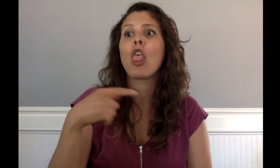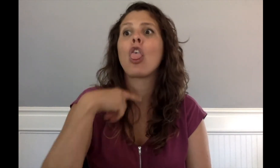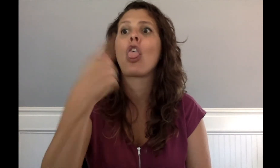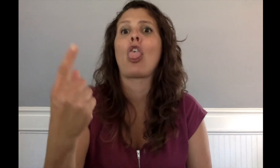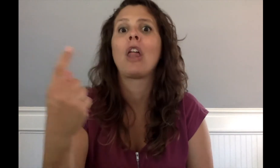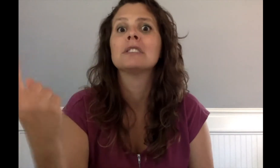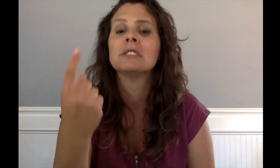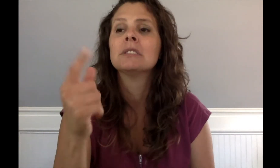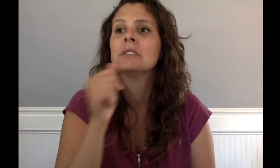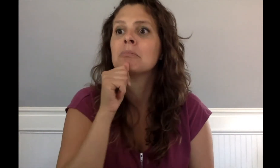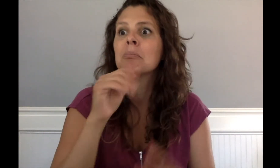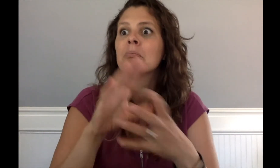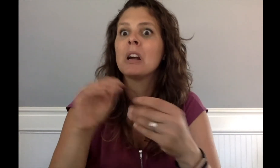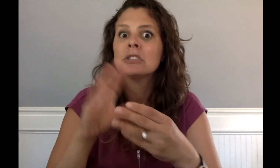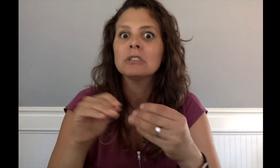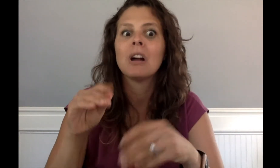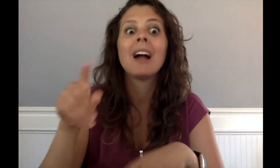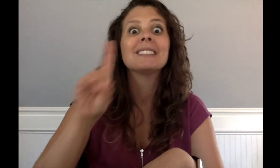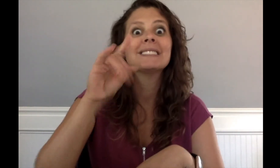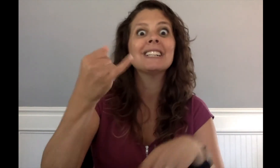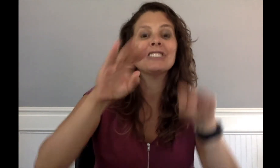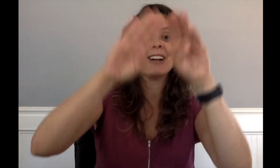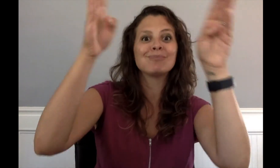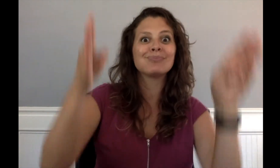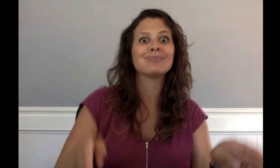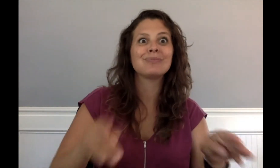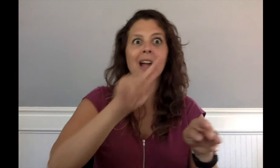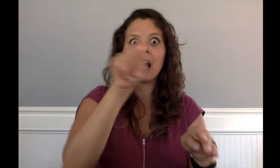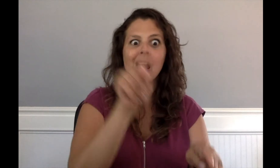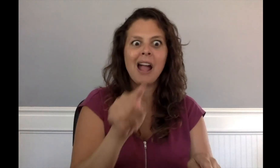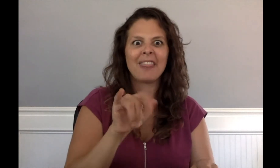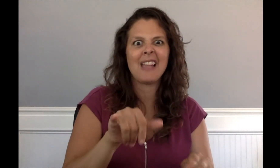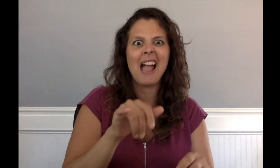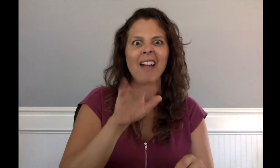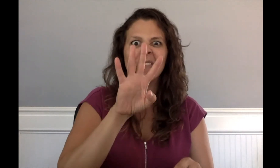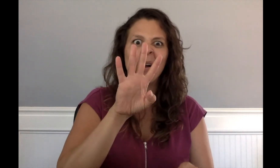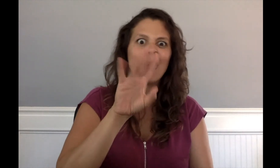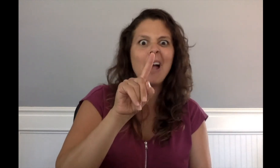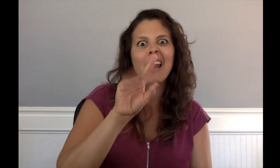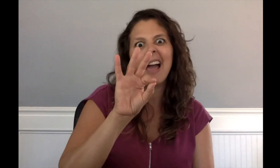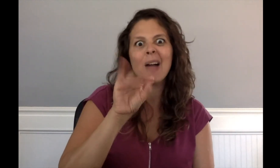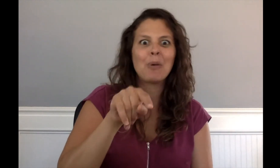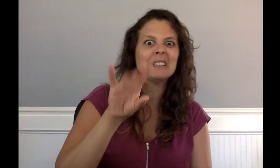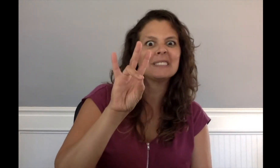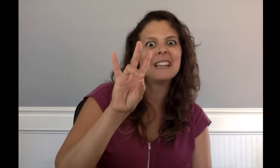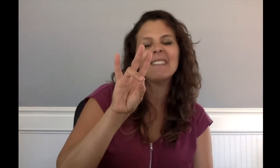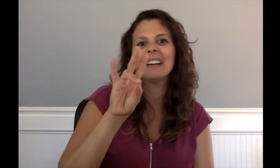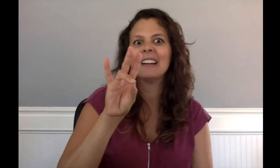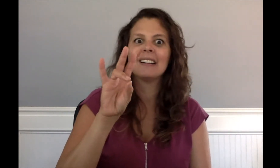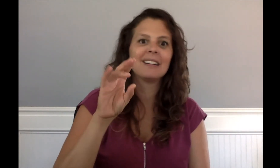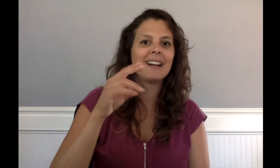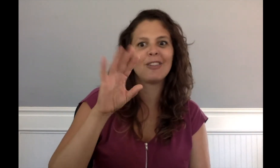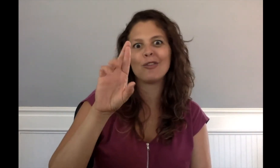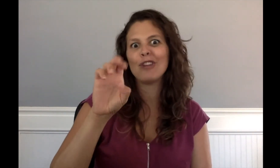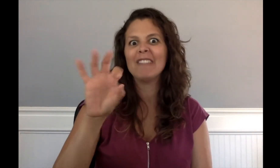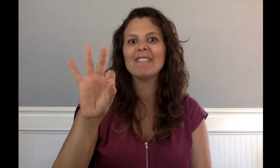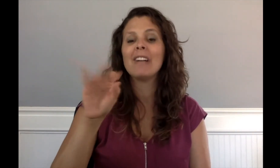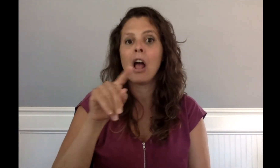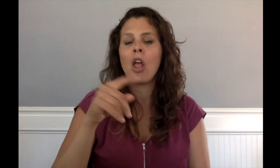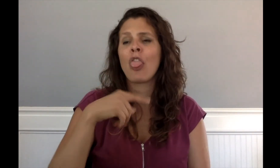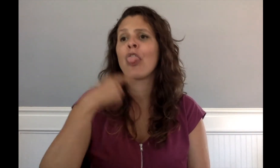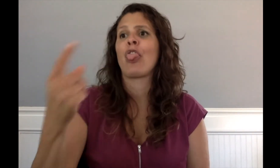told someone about the secret message on D.J.'s headstone,